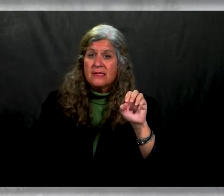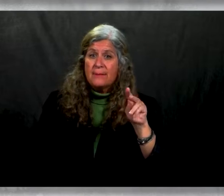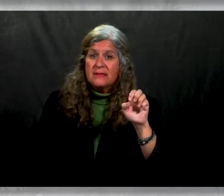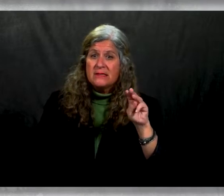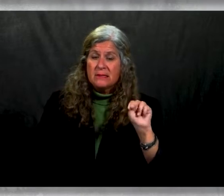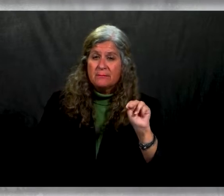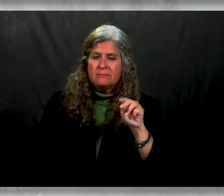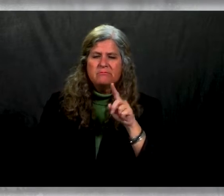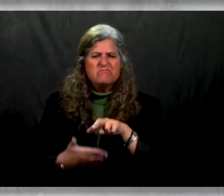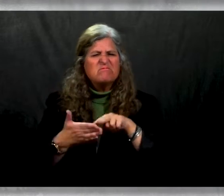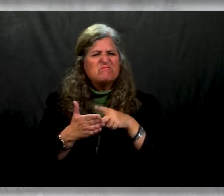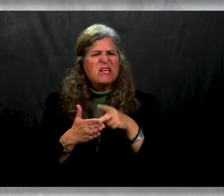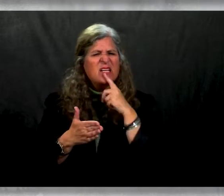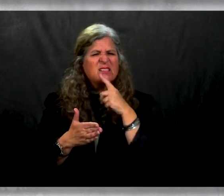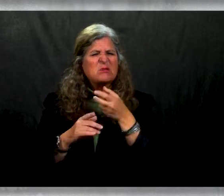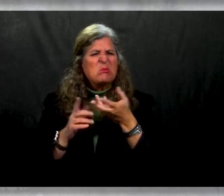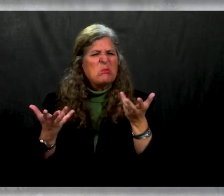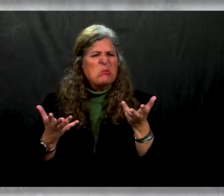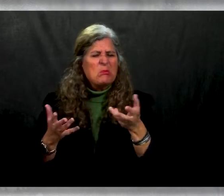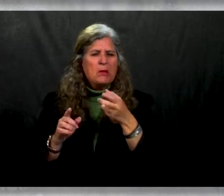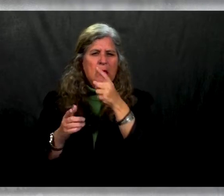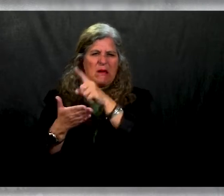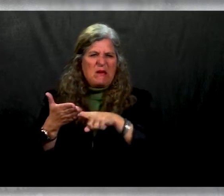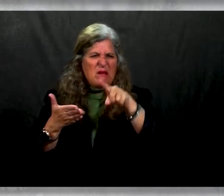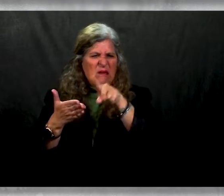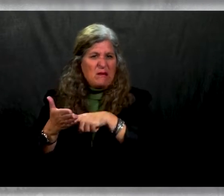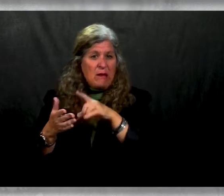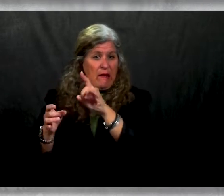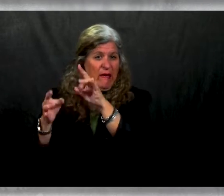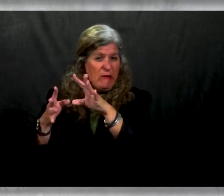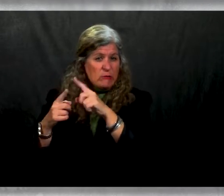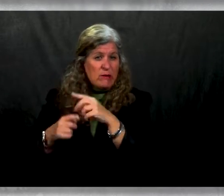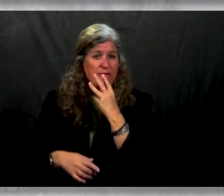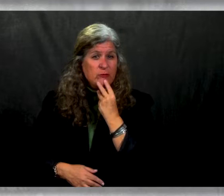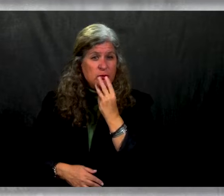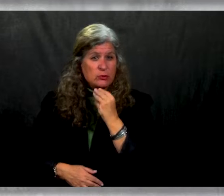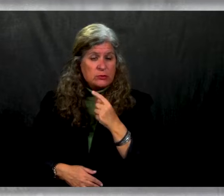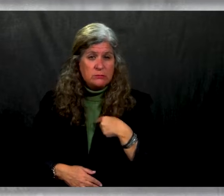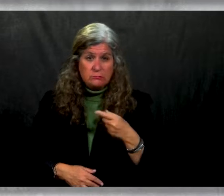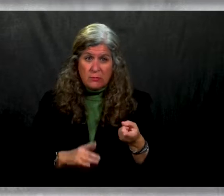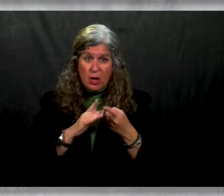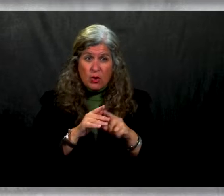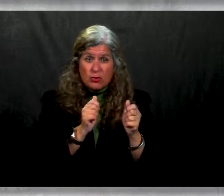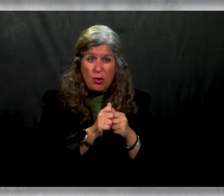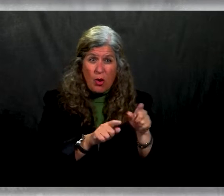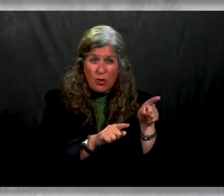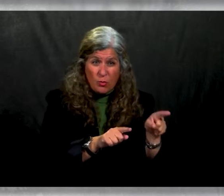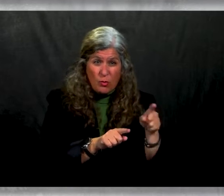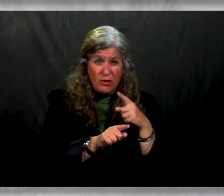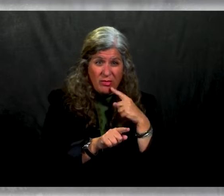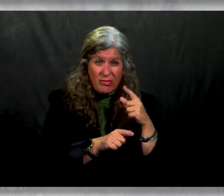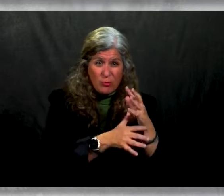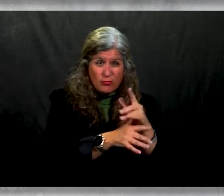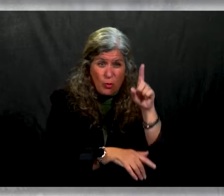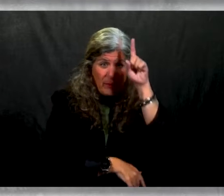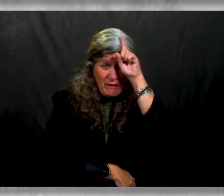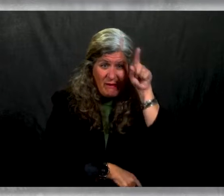was a hallmark of Nazi racial ideology, but antisemitism didn't start with them. Hatred, prejudice and fear of Jews dates back